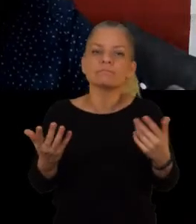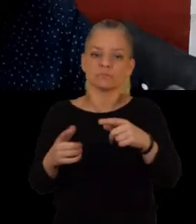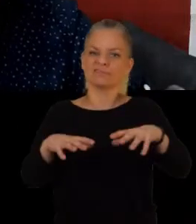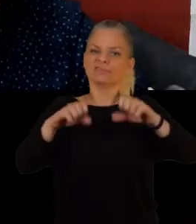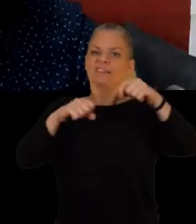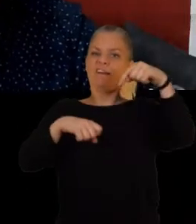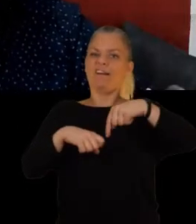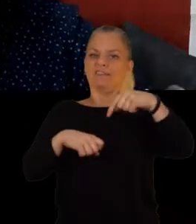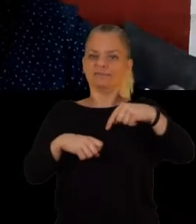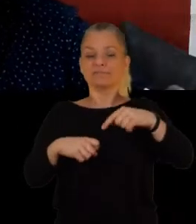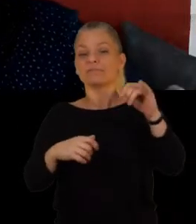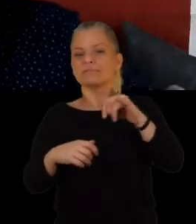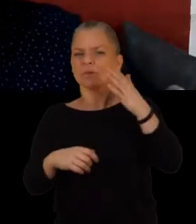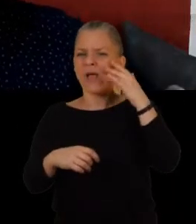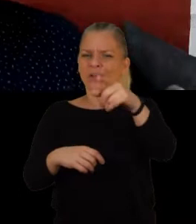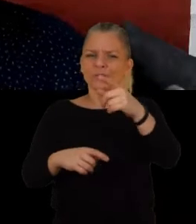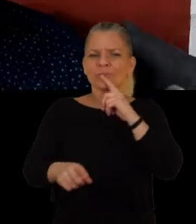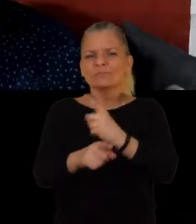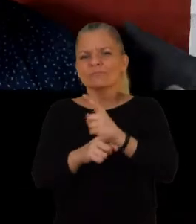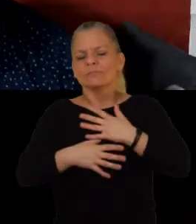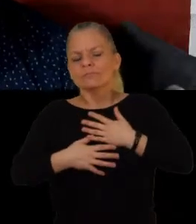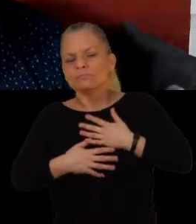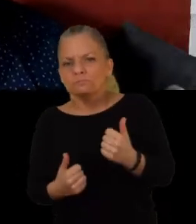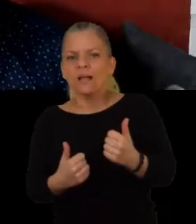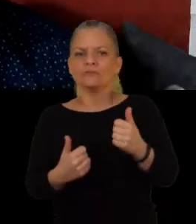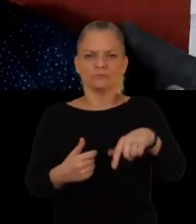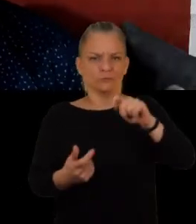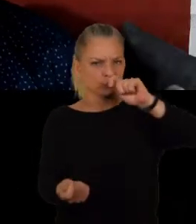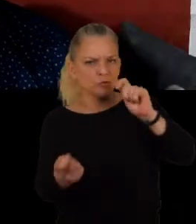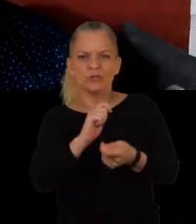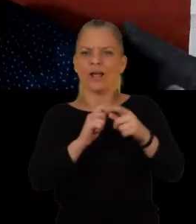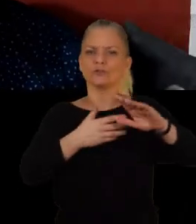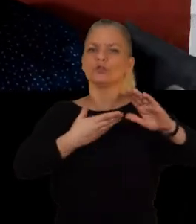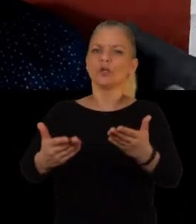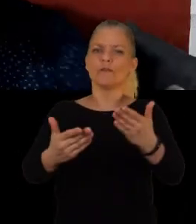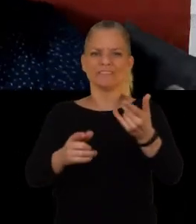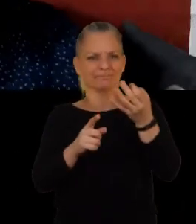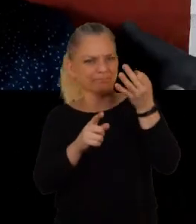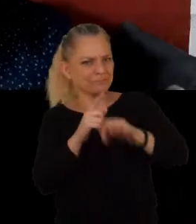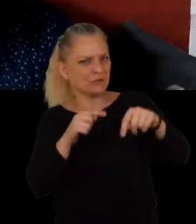was the beginning anyway yeah but to hear you speak so passionately about that change within